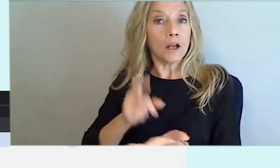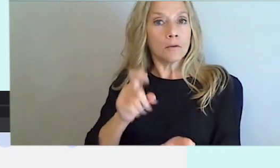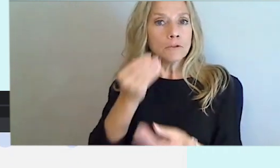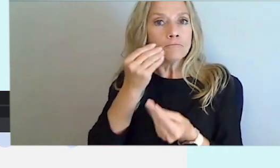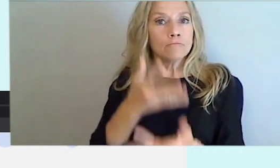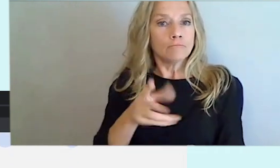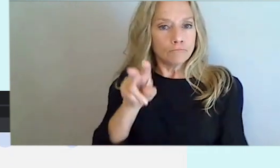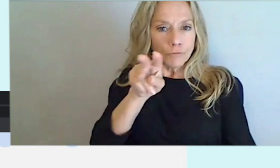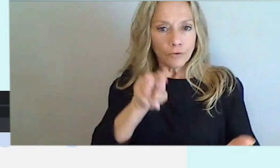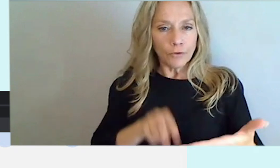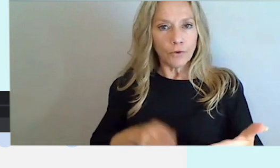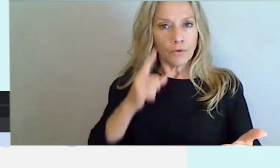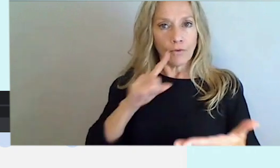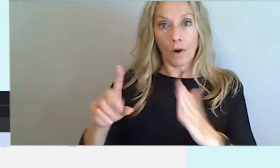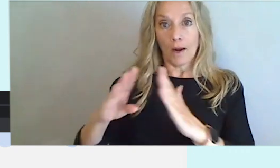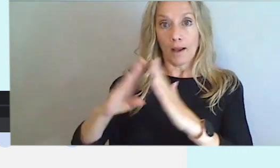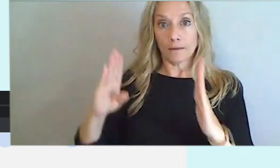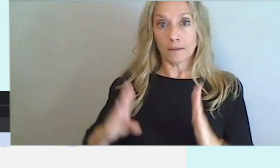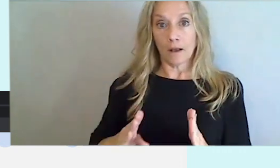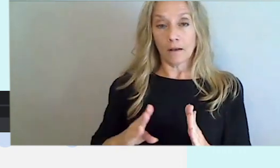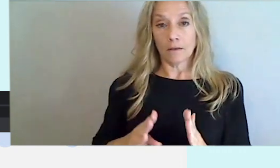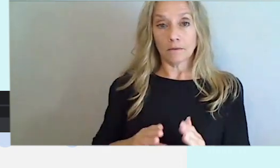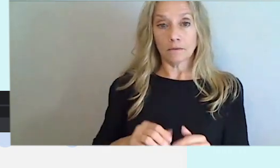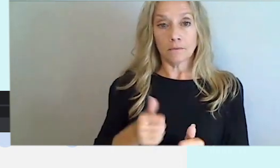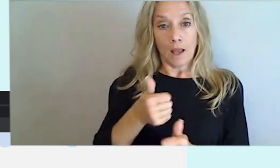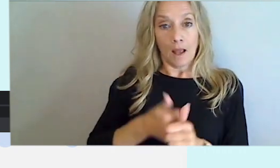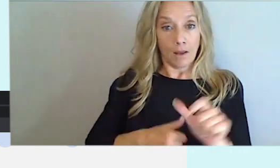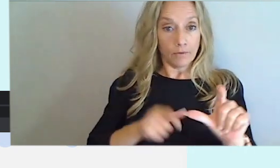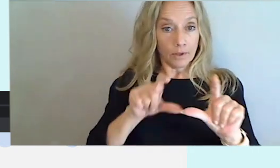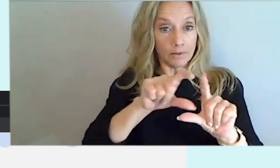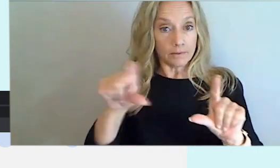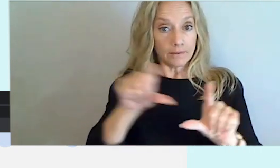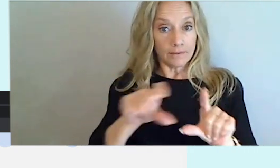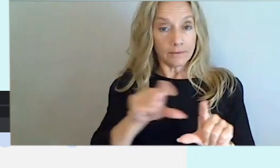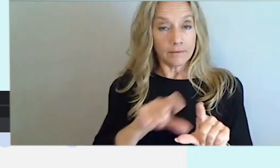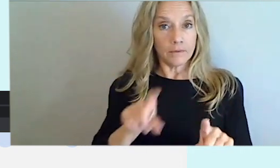Remember, every record on the summary page must be reviewed before moving forward.